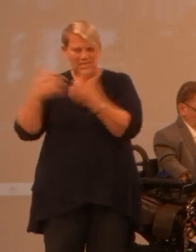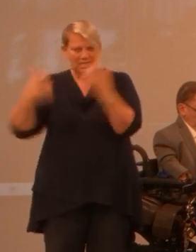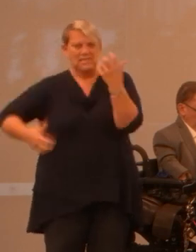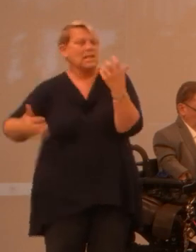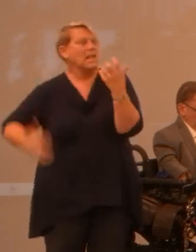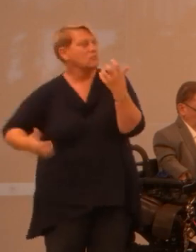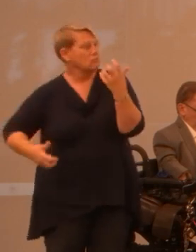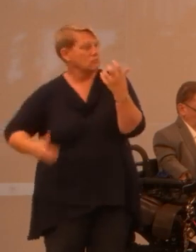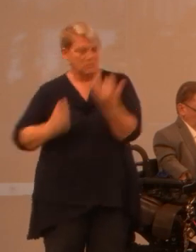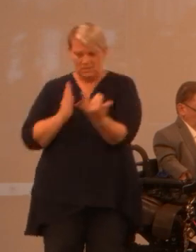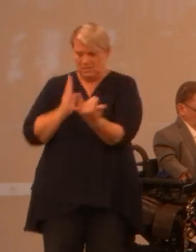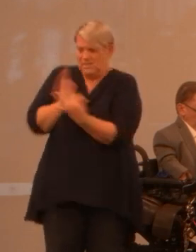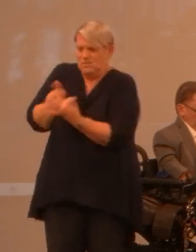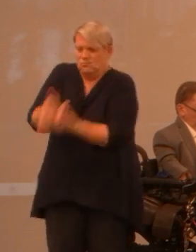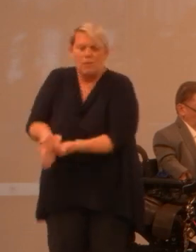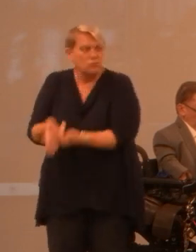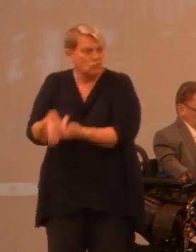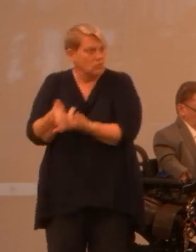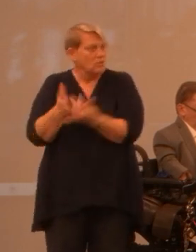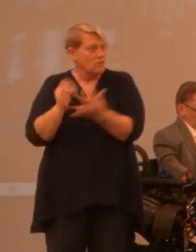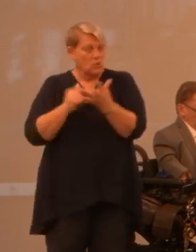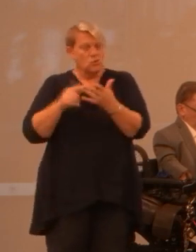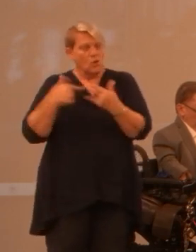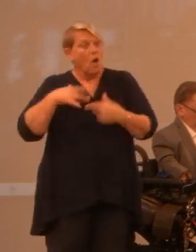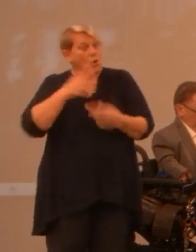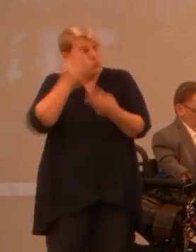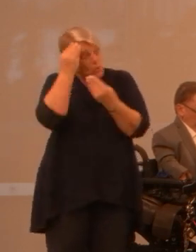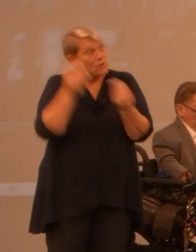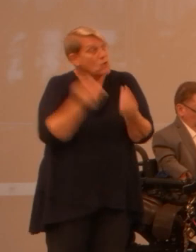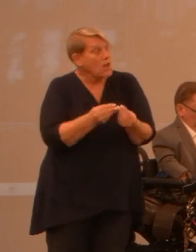This disconnection and disruption that I just want to acknowledge happened in many